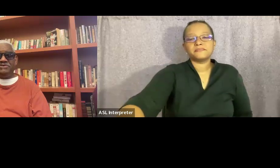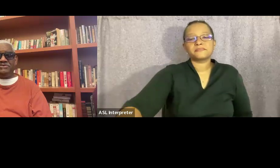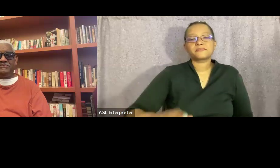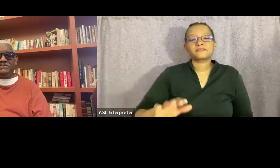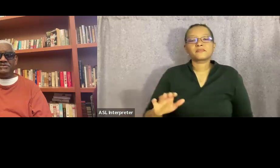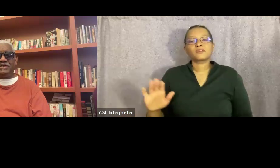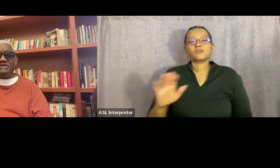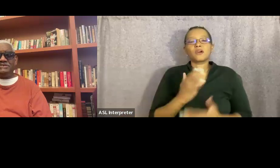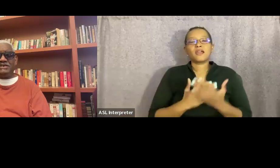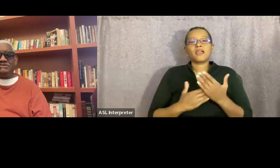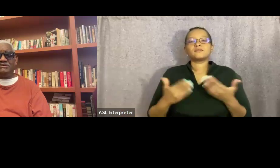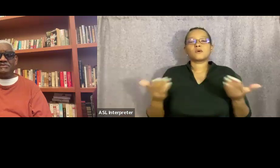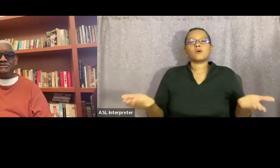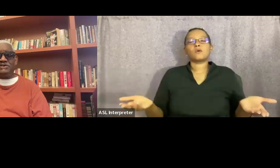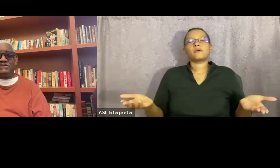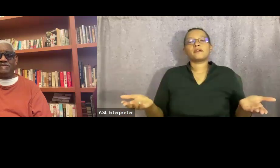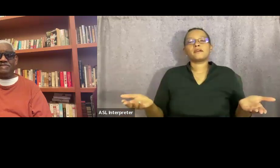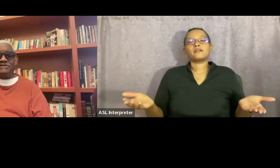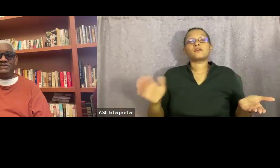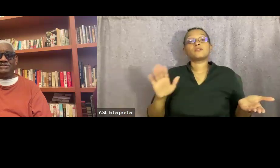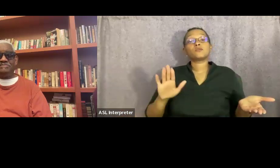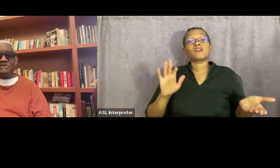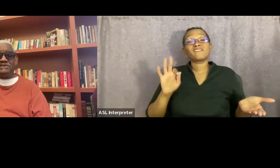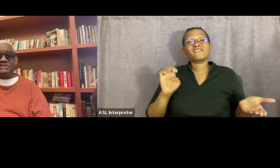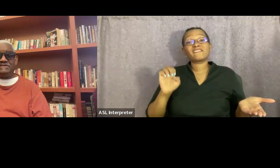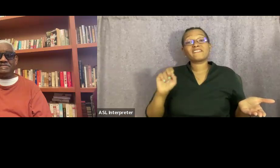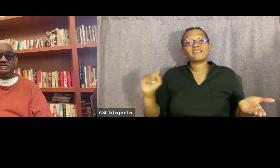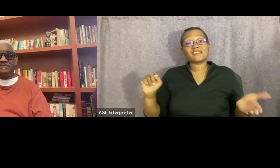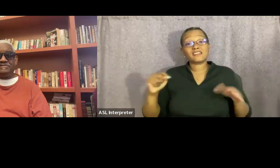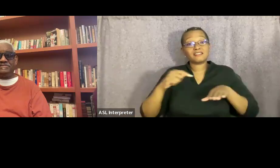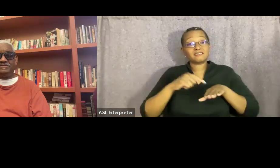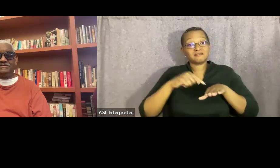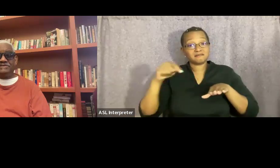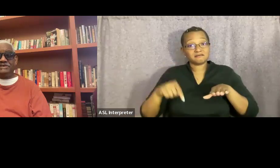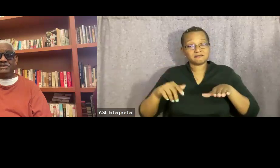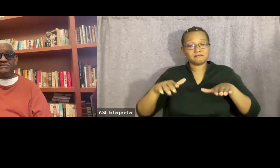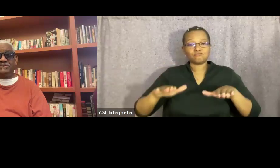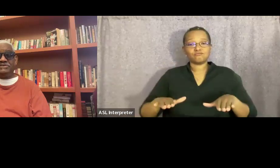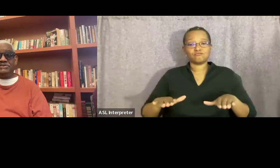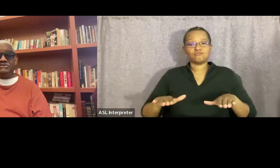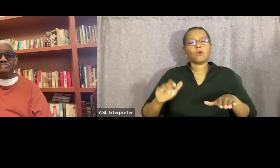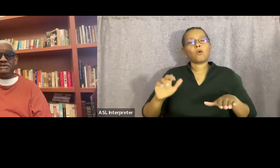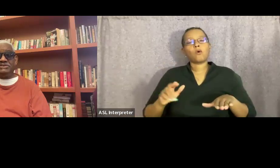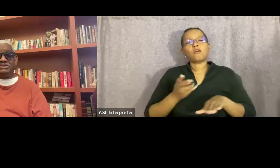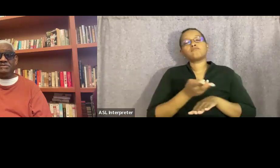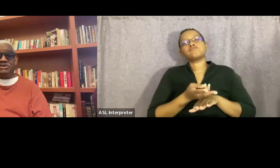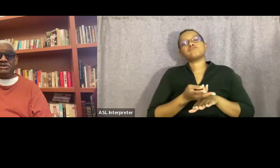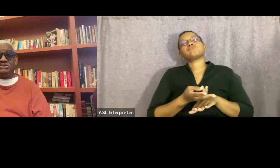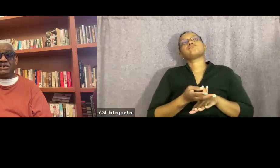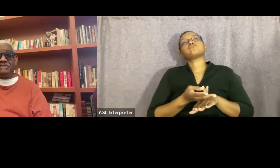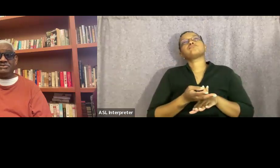putting your feet or lying down on the floor. Even though this might seem like a long time,